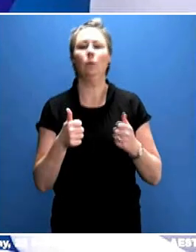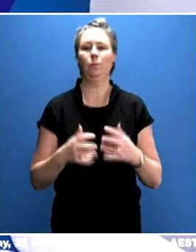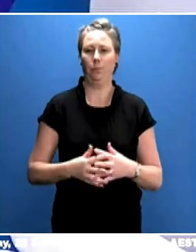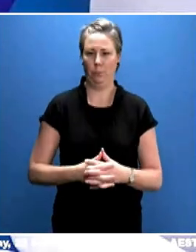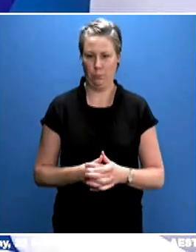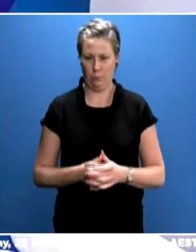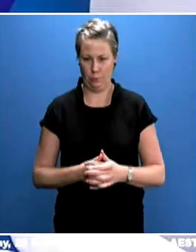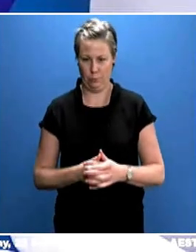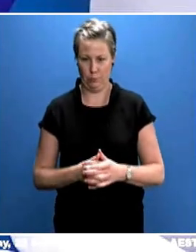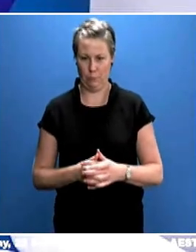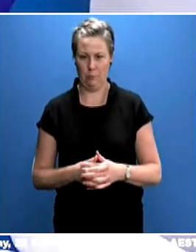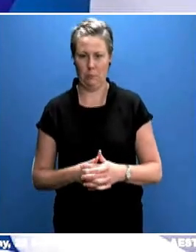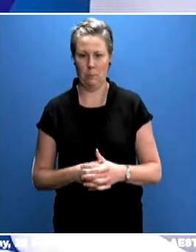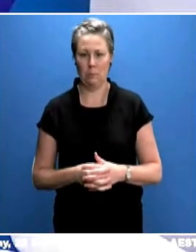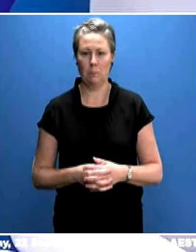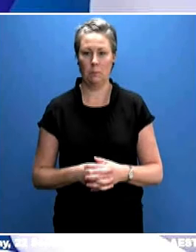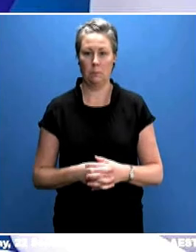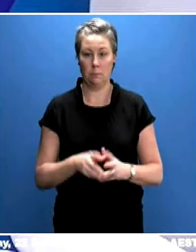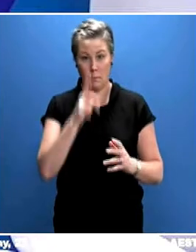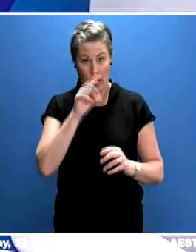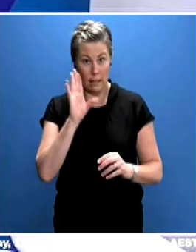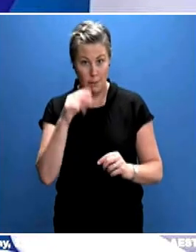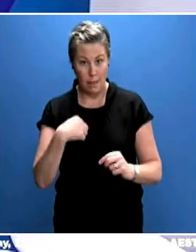I shouldn't be, am I still on mute (CROSSTALK)